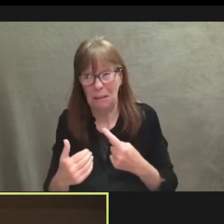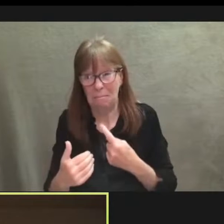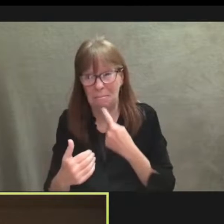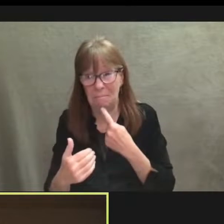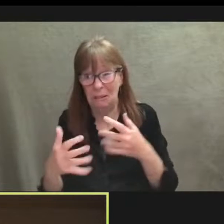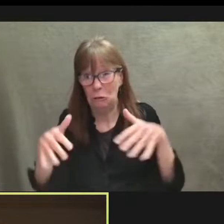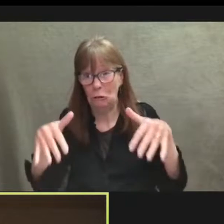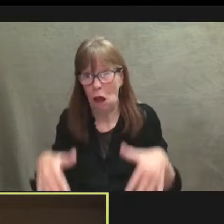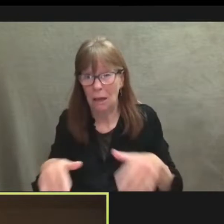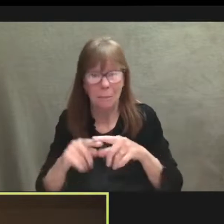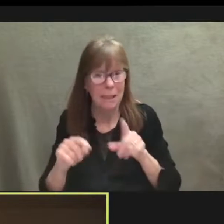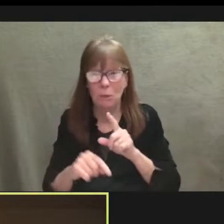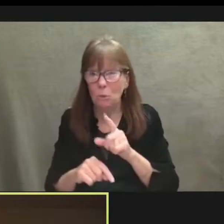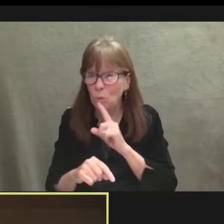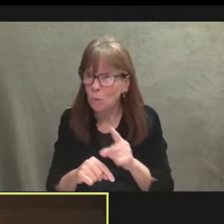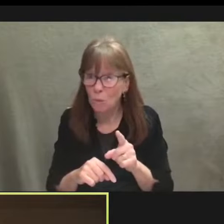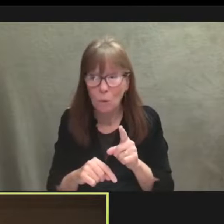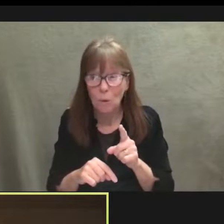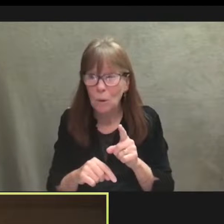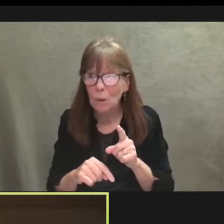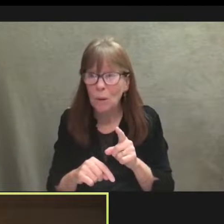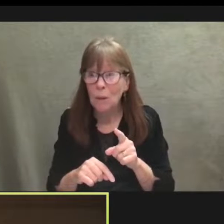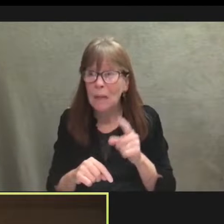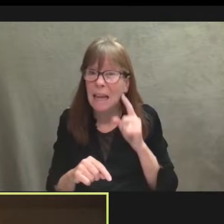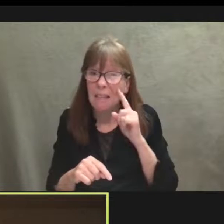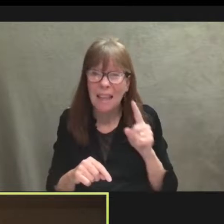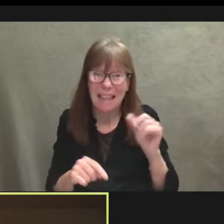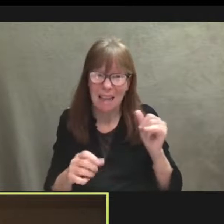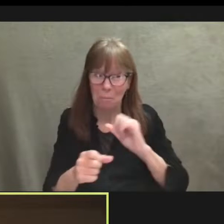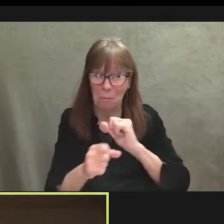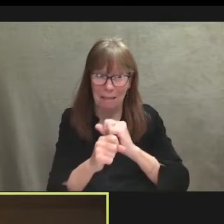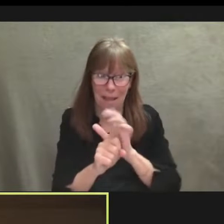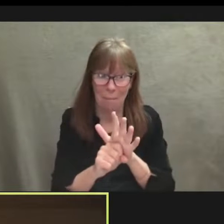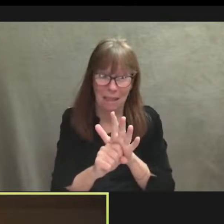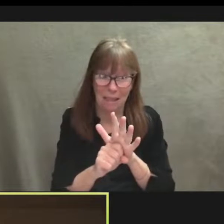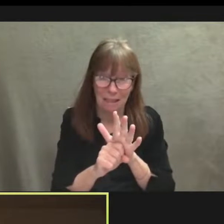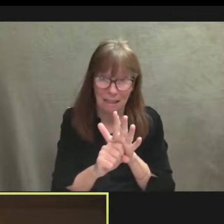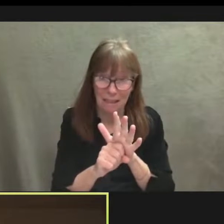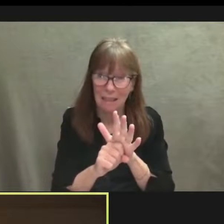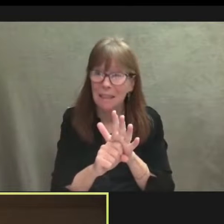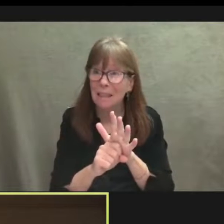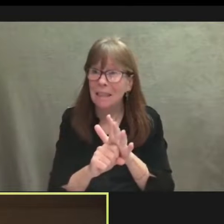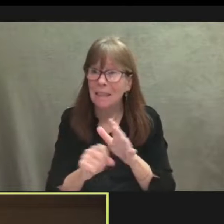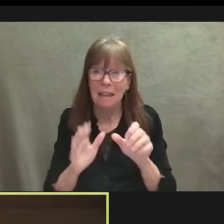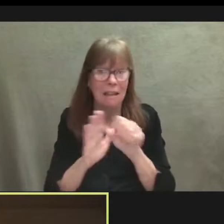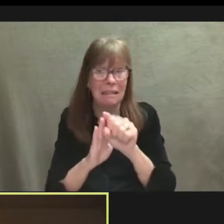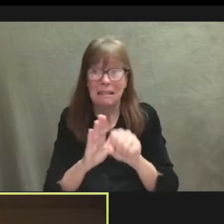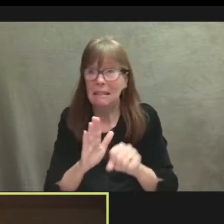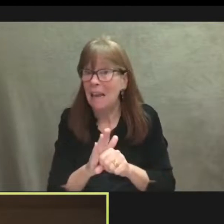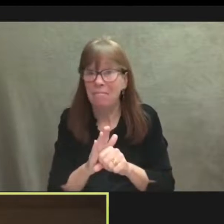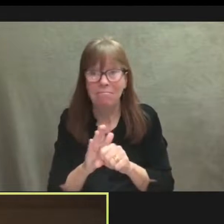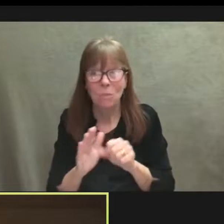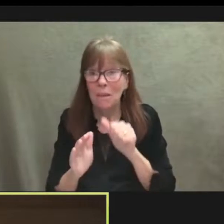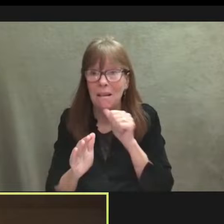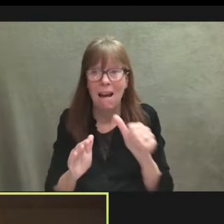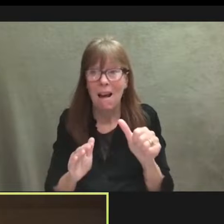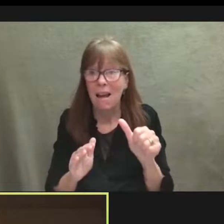really true, especially if you look at the pandemic. The state will not save… it cannot save